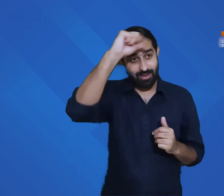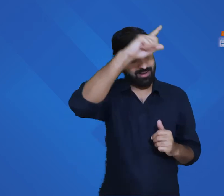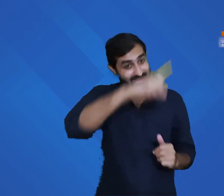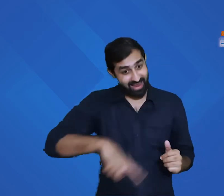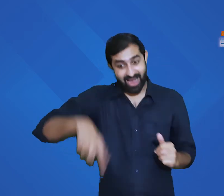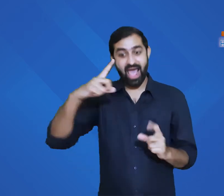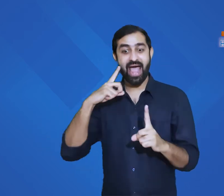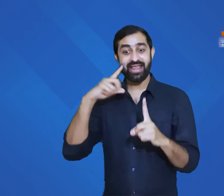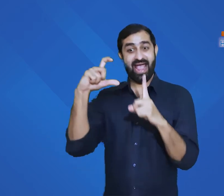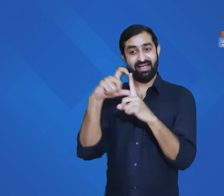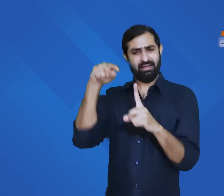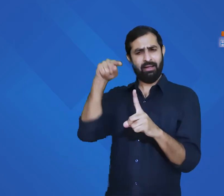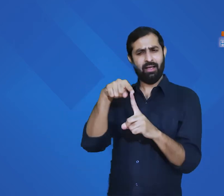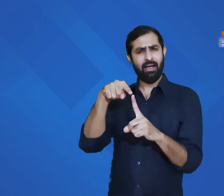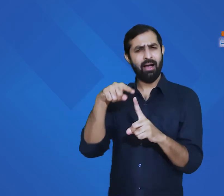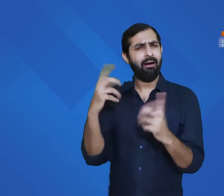And what is national identity?